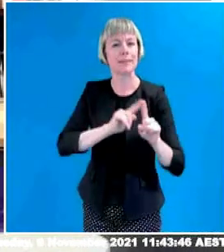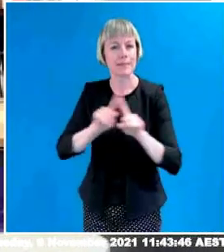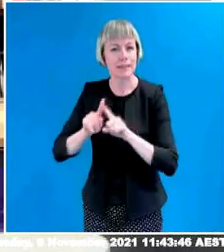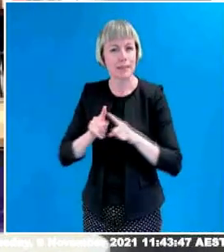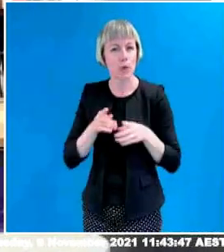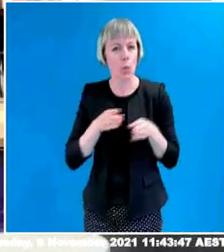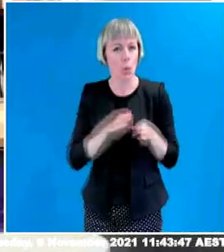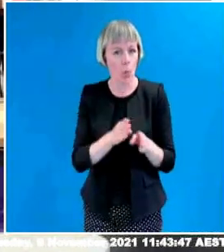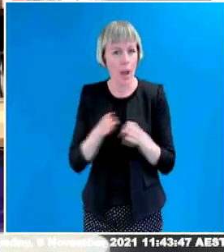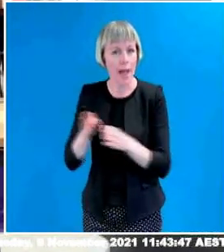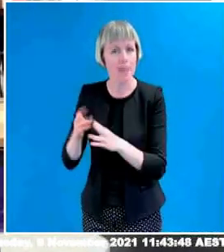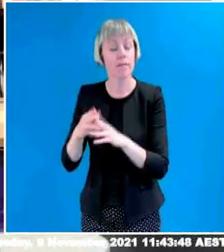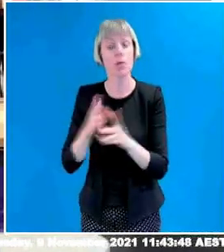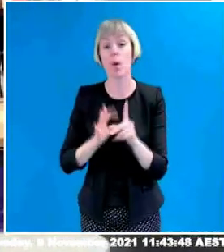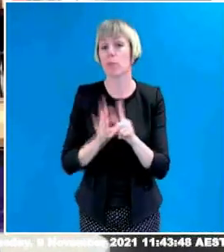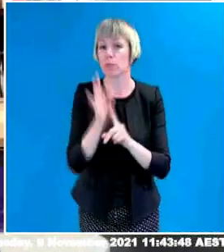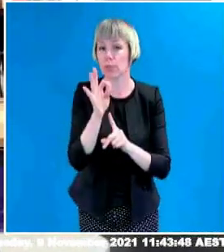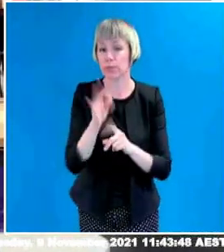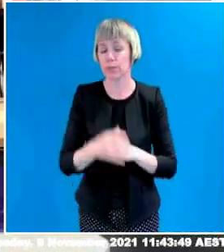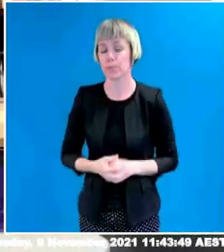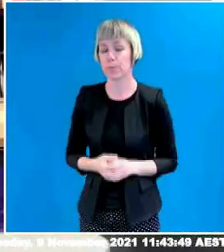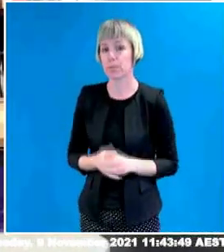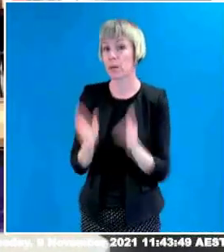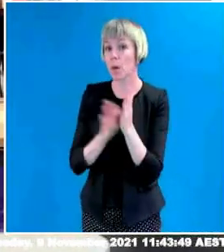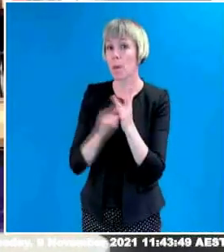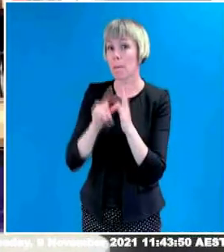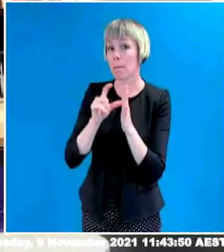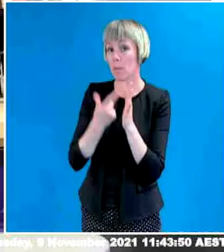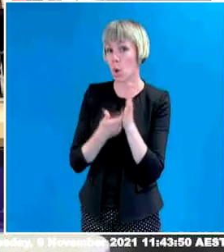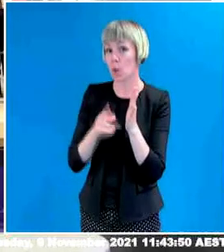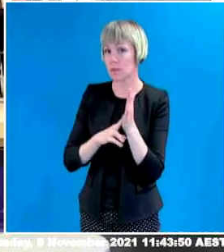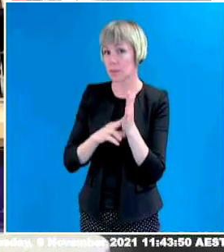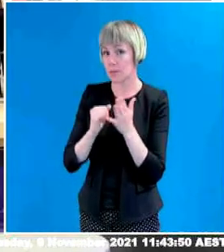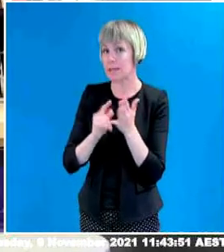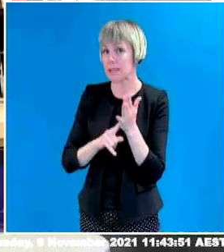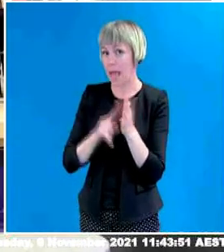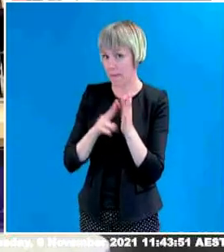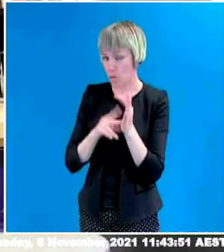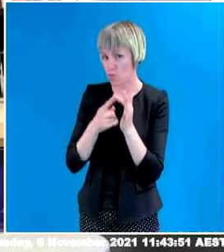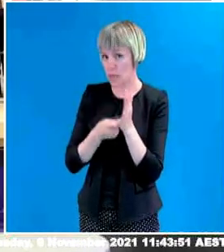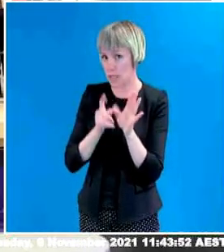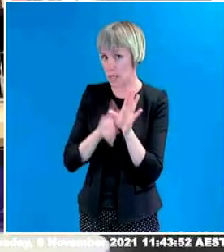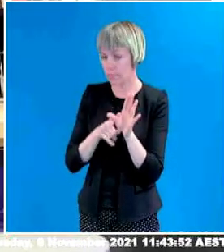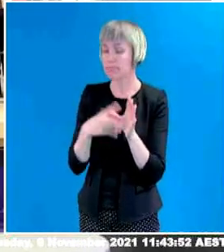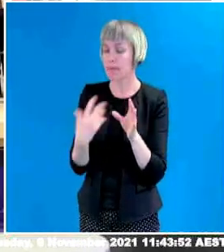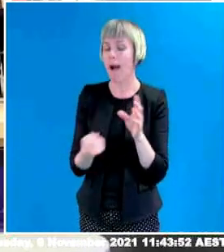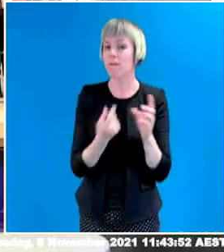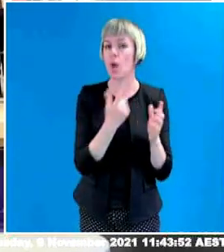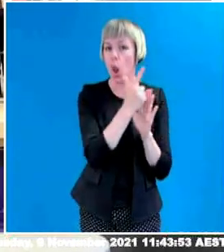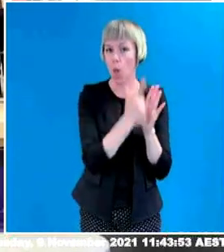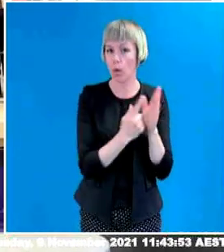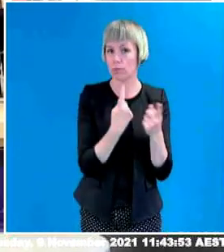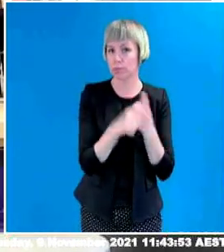What you see in the modern slavery field is that law --- in many ways, government was led by business towards that.